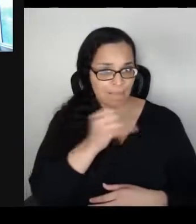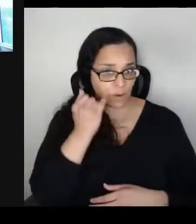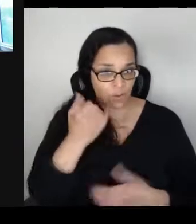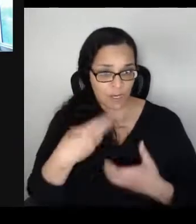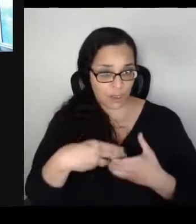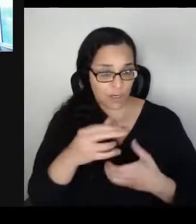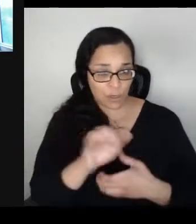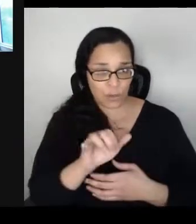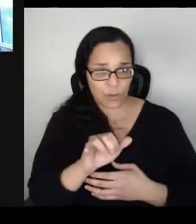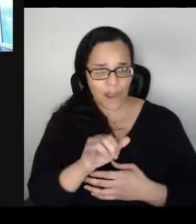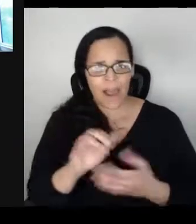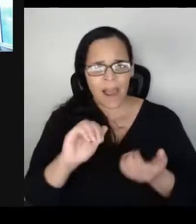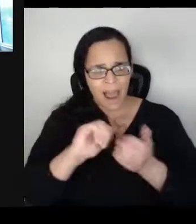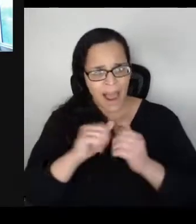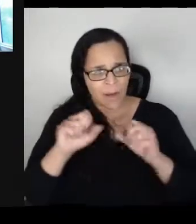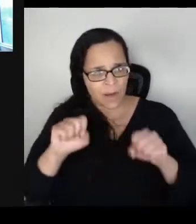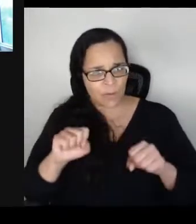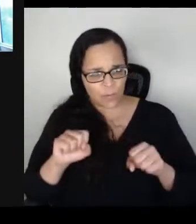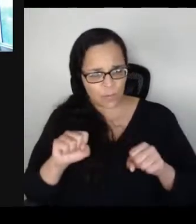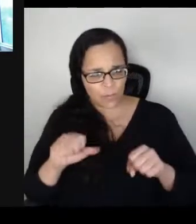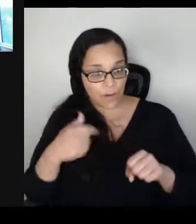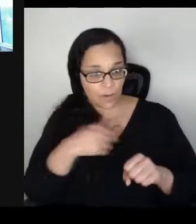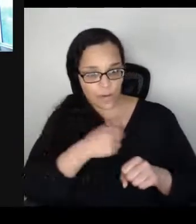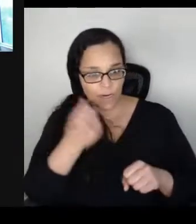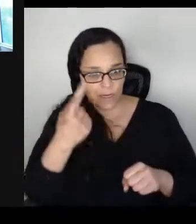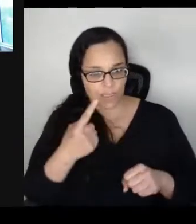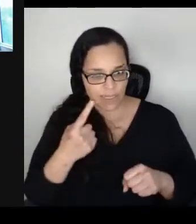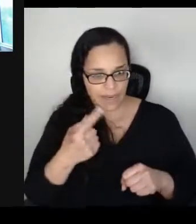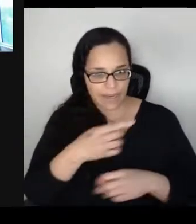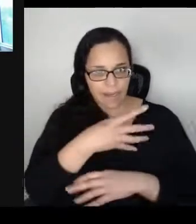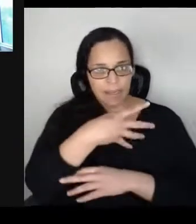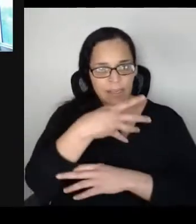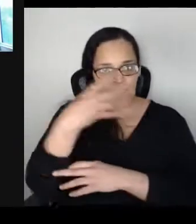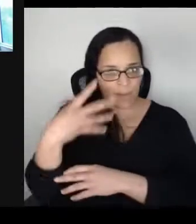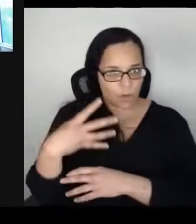rights or immigrant injustice and anti-Blackness?